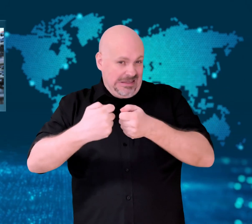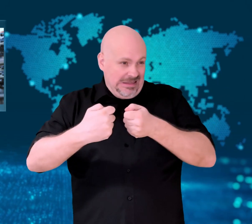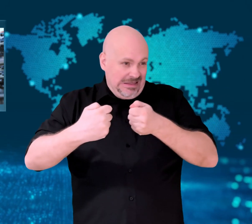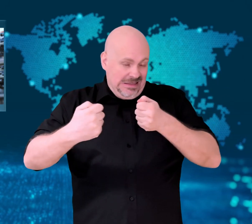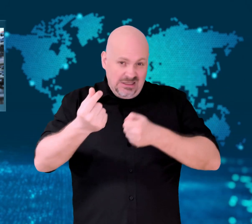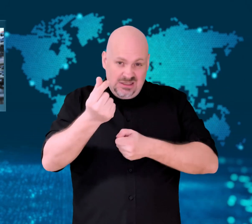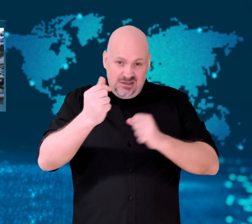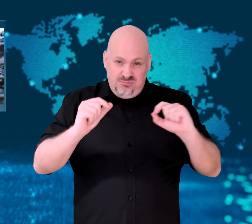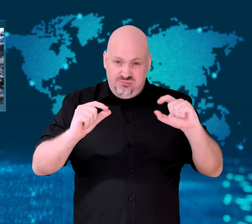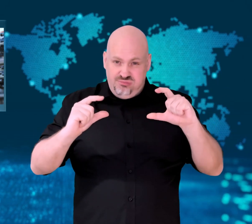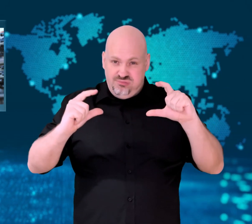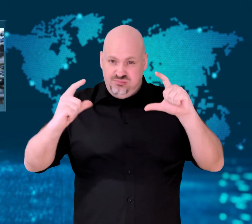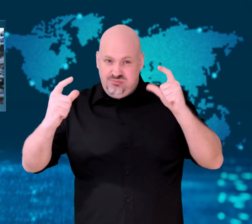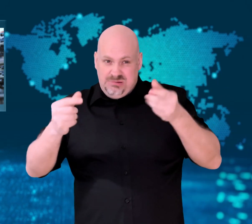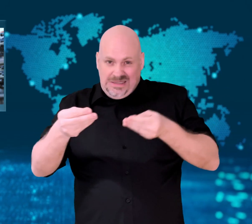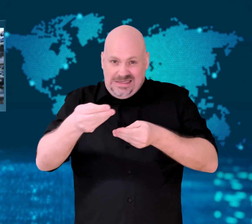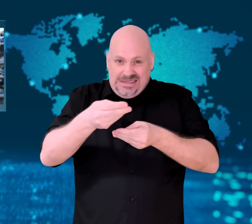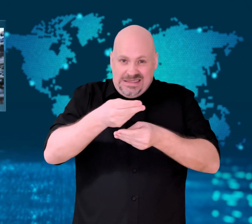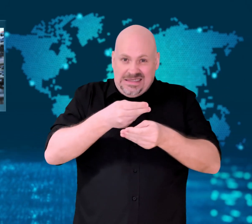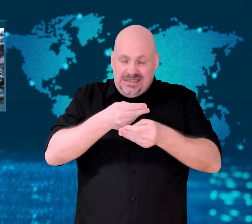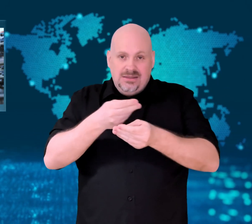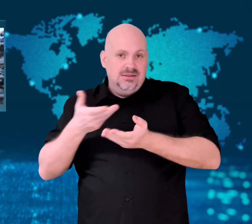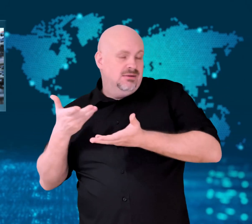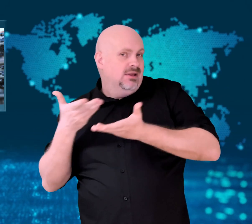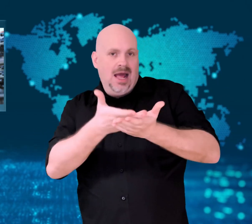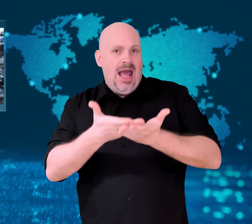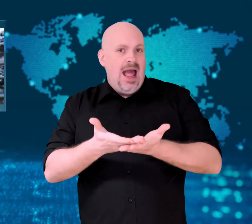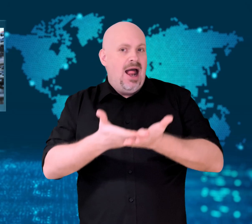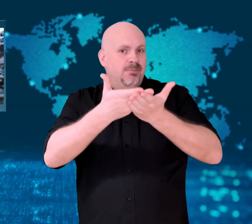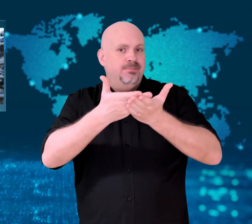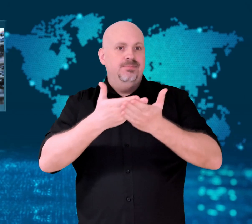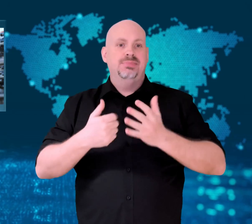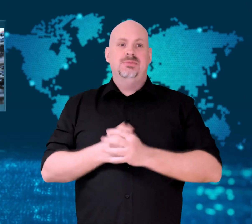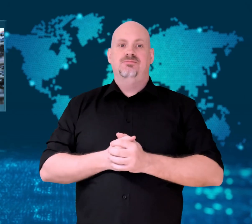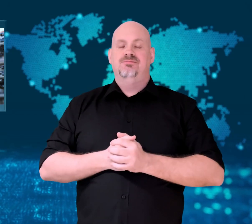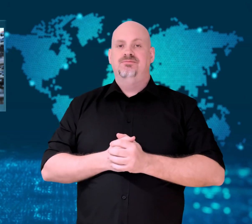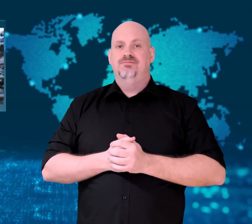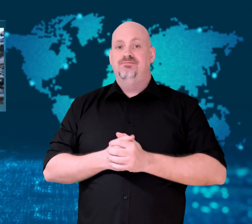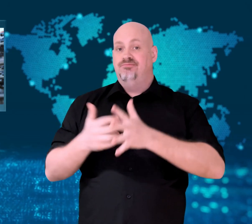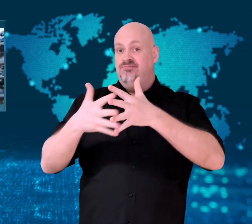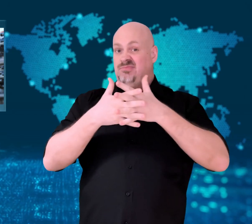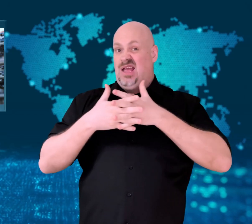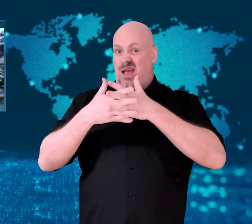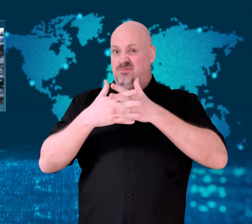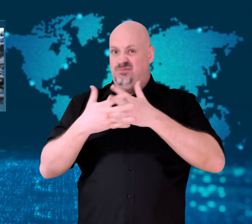The US, who chose to sanction Russian oil